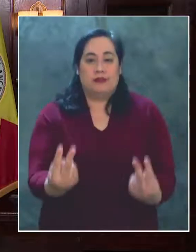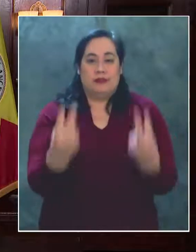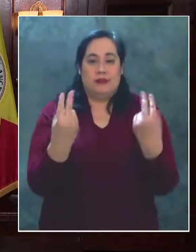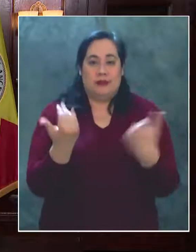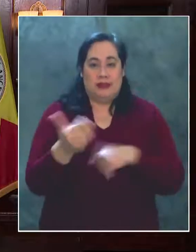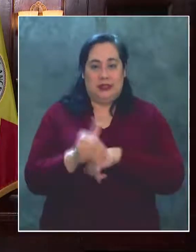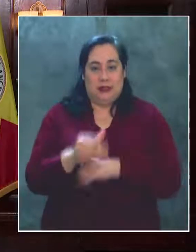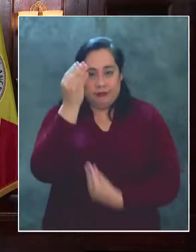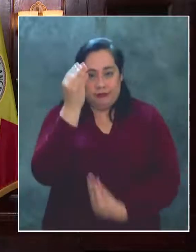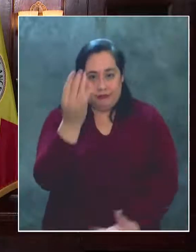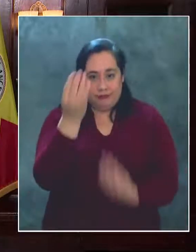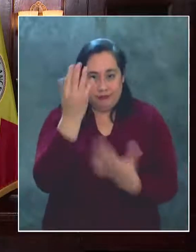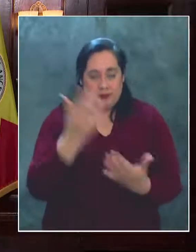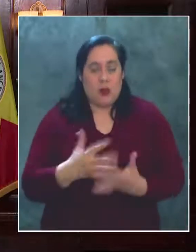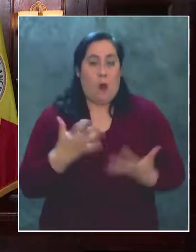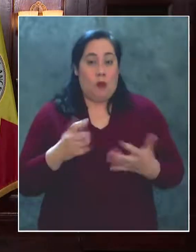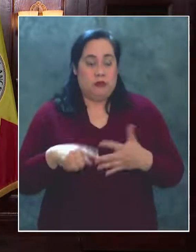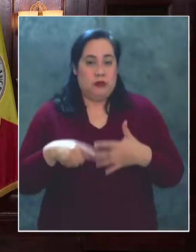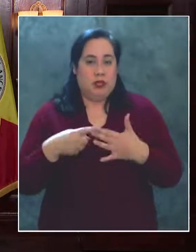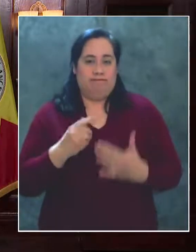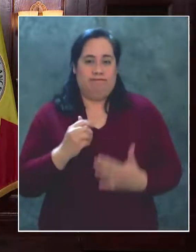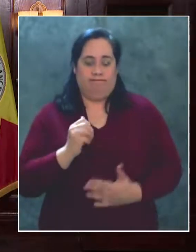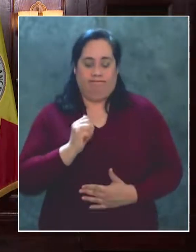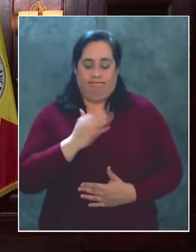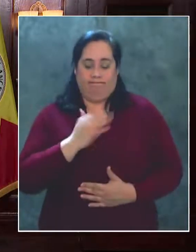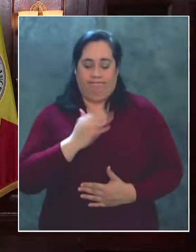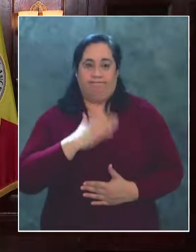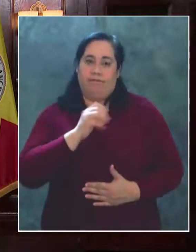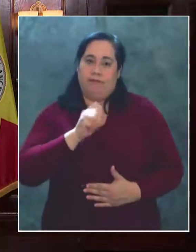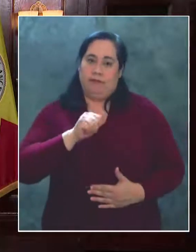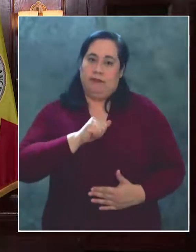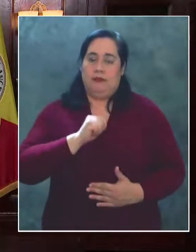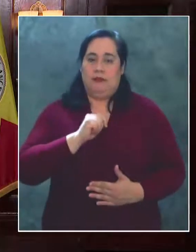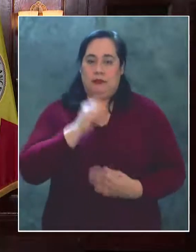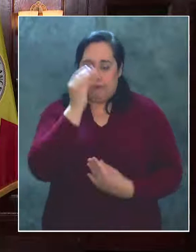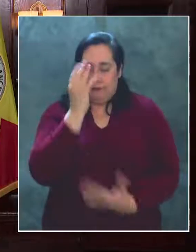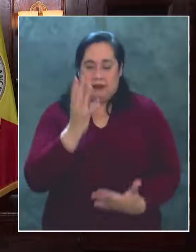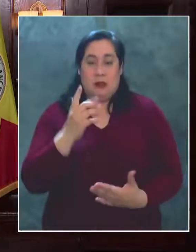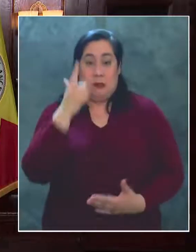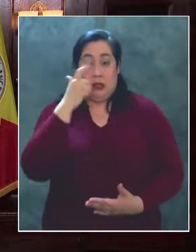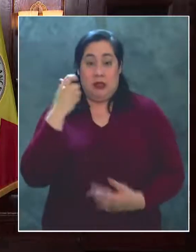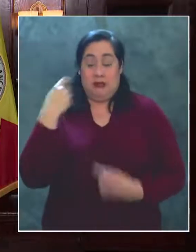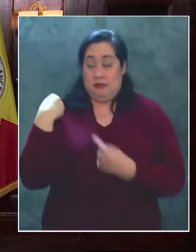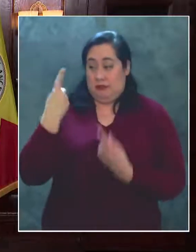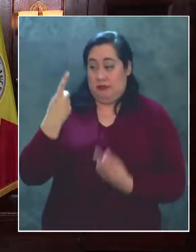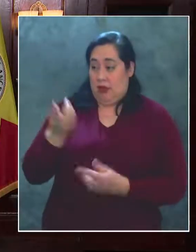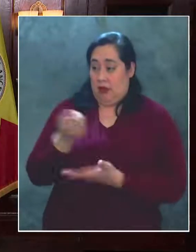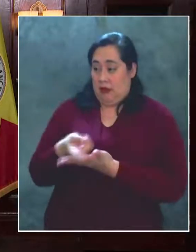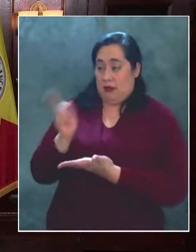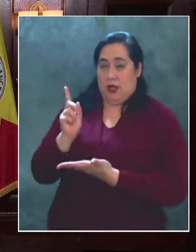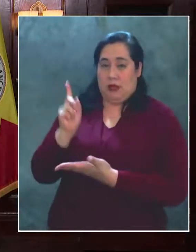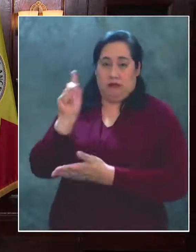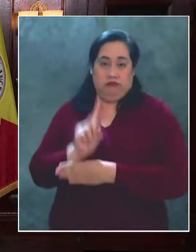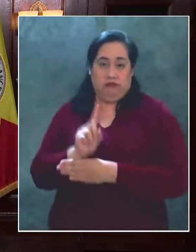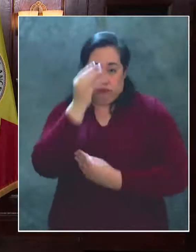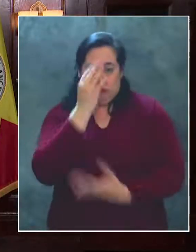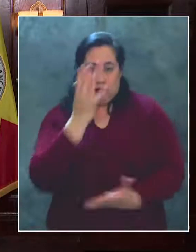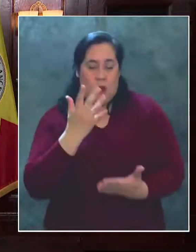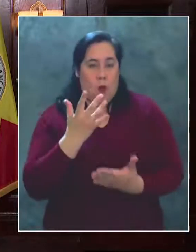AND LET ME START ON A VERY PERSONAL NOTE, BECAUSE SINCE I ADDRESSED YOU LAST WEEK, WE LOST TWO AMAZING ANGELS IN THIS